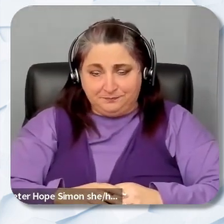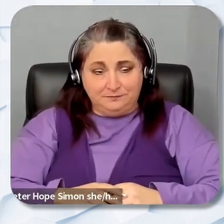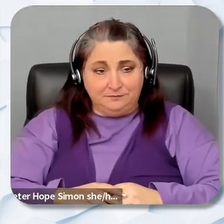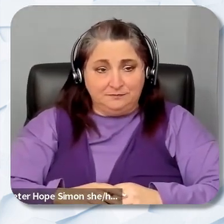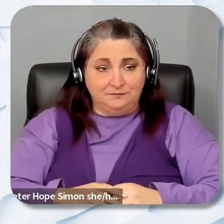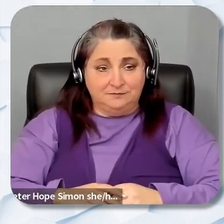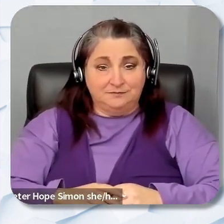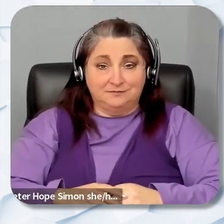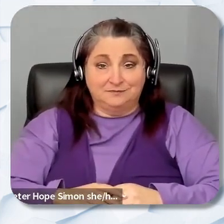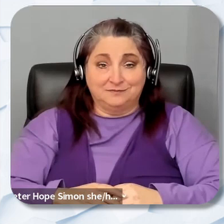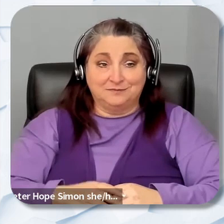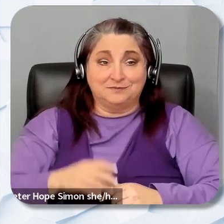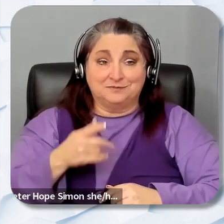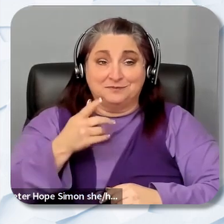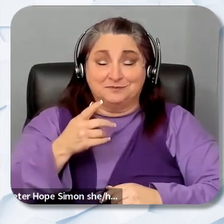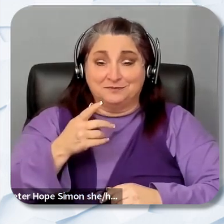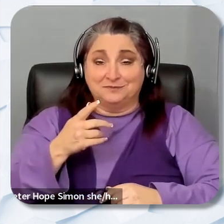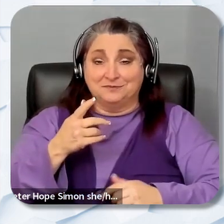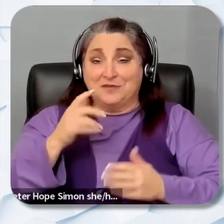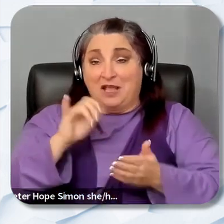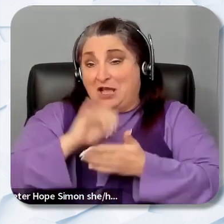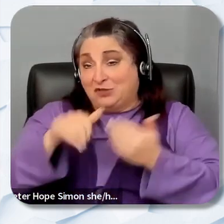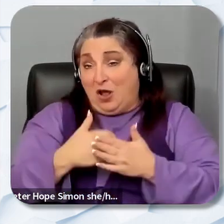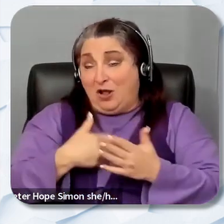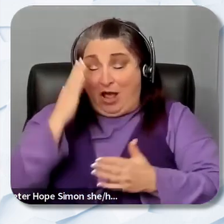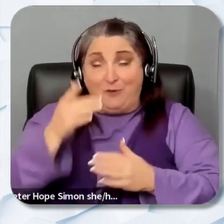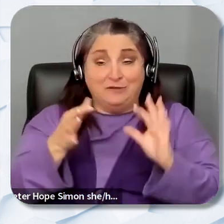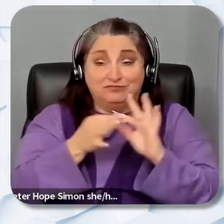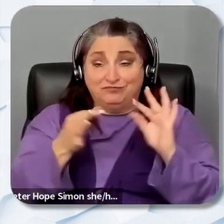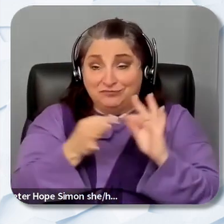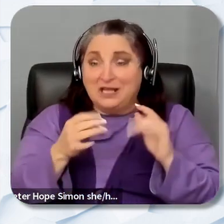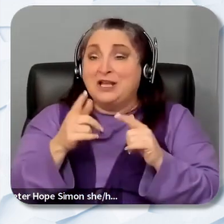all I had to say, and then we will continue to answer your questions as they come along.